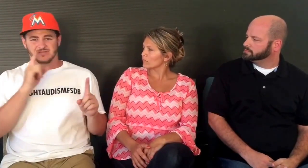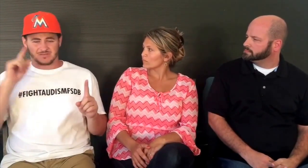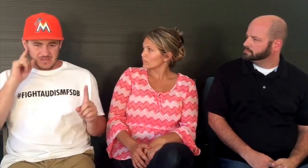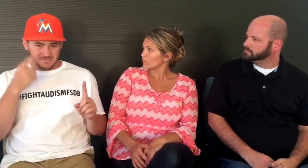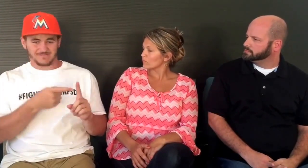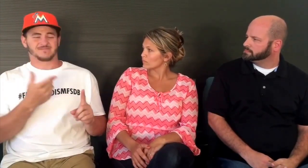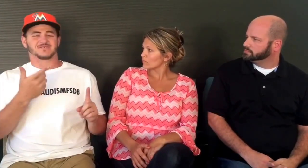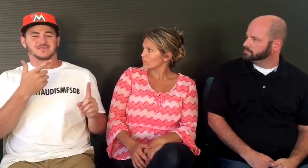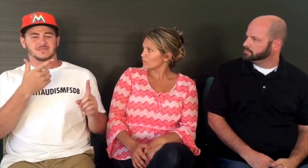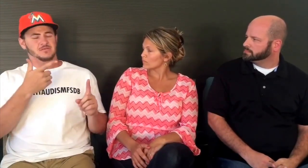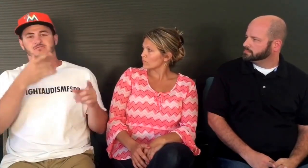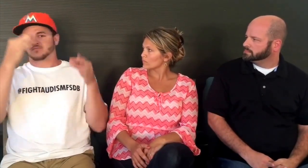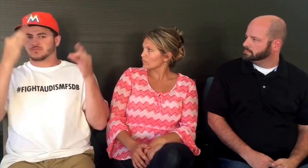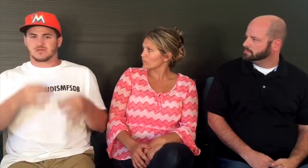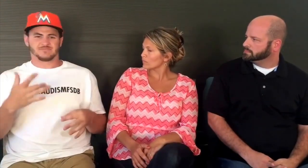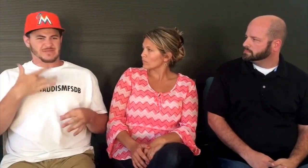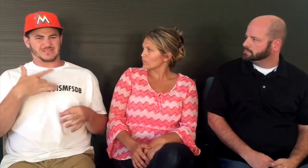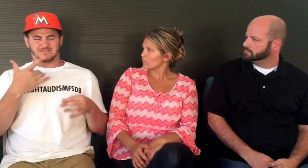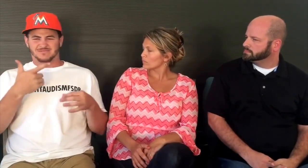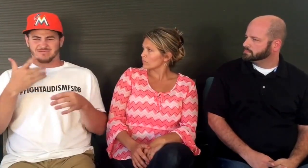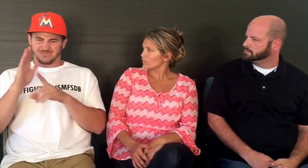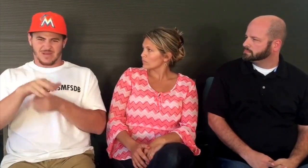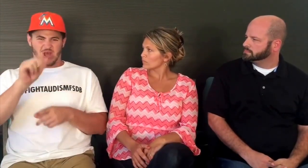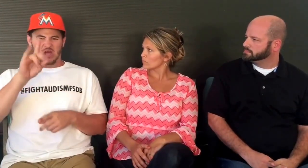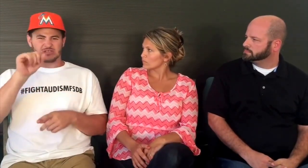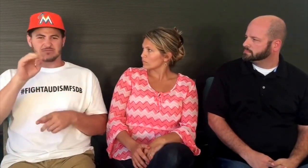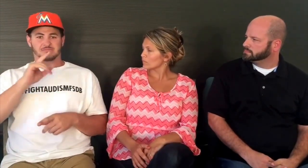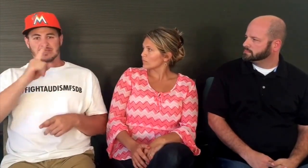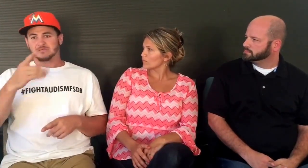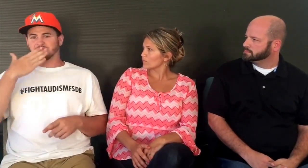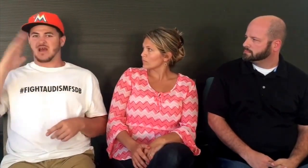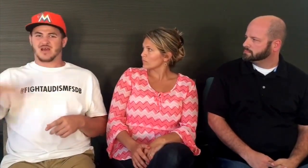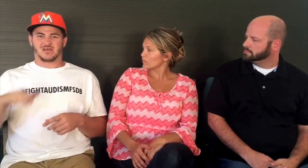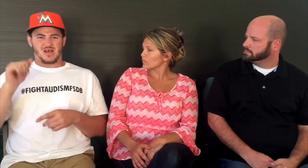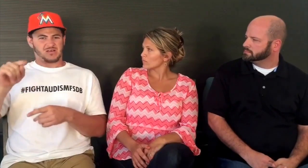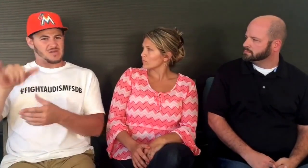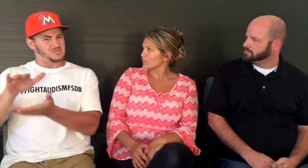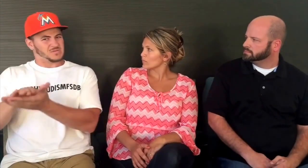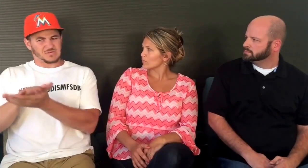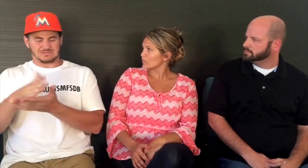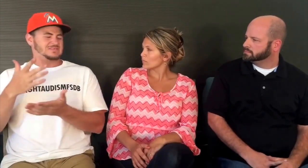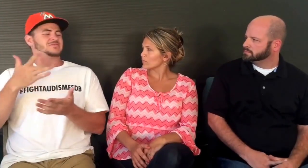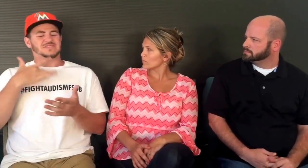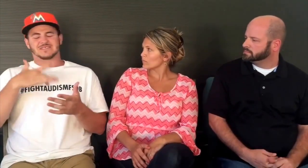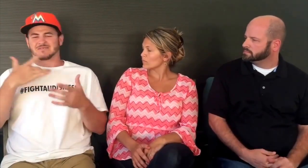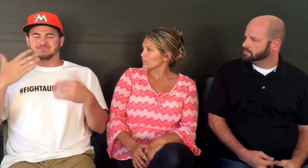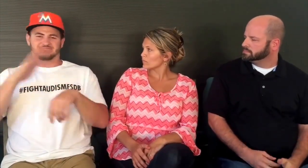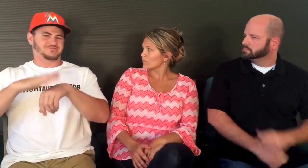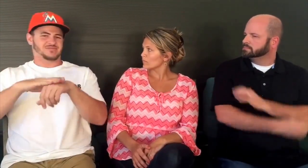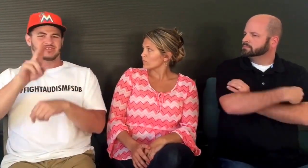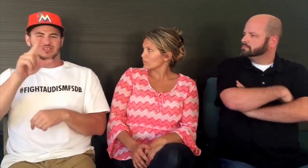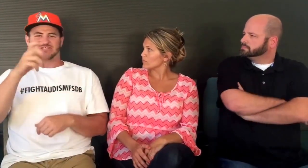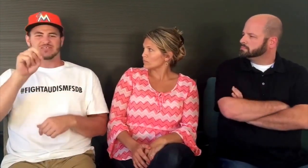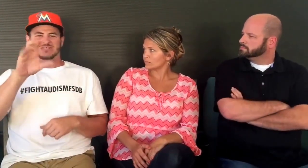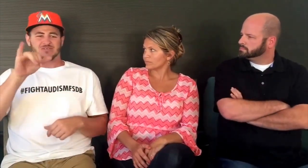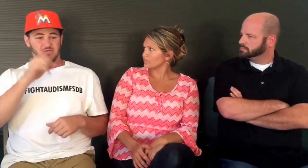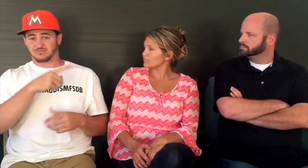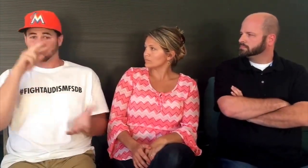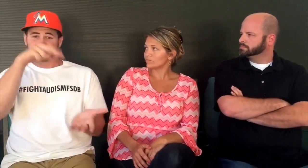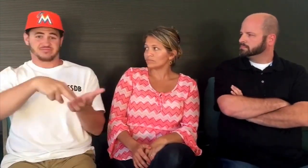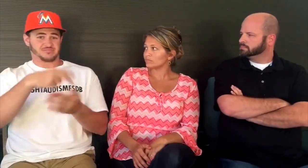she is Deaf and when she saw that audism was really bad at the school, she felt the urgency and started